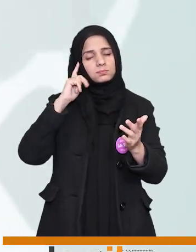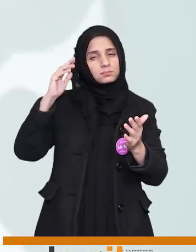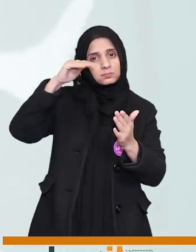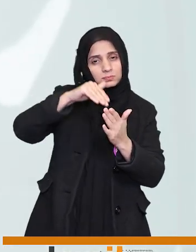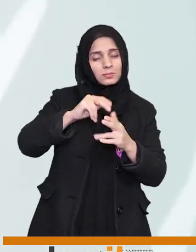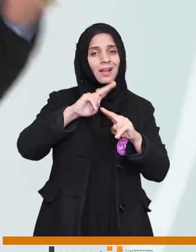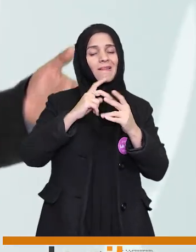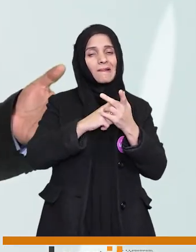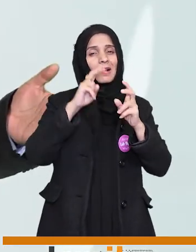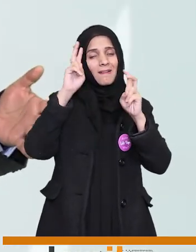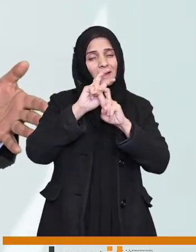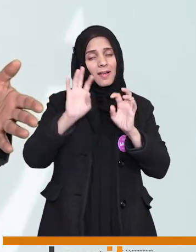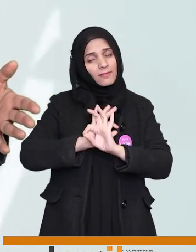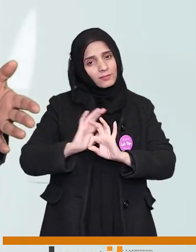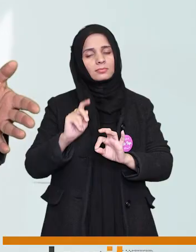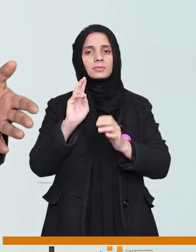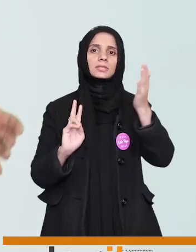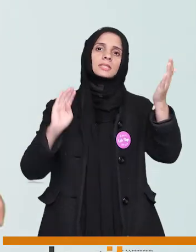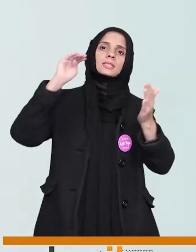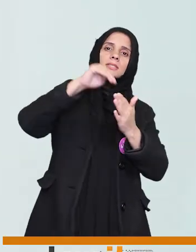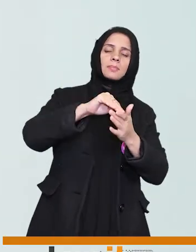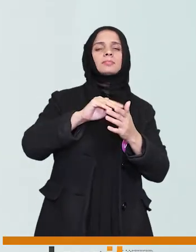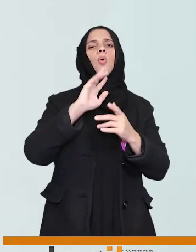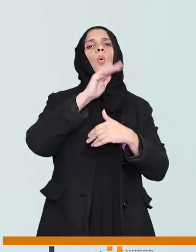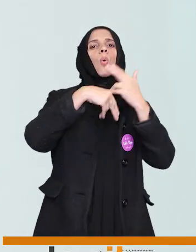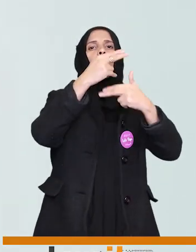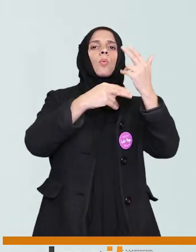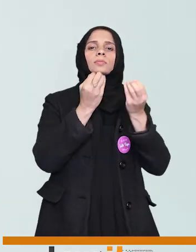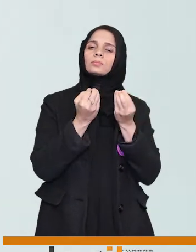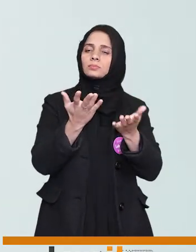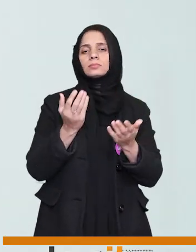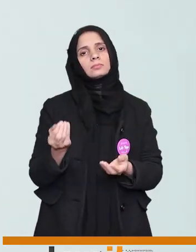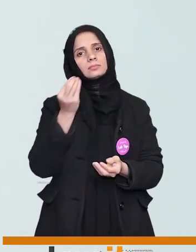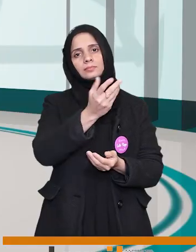then jump from fiverr to any other freelance marketplace. That being said, I know few Pakistanis